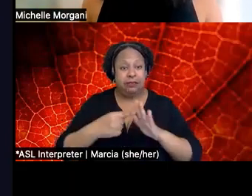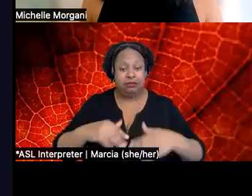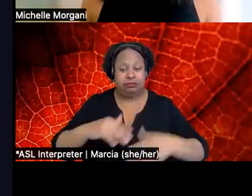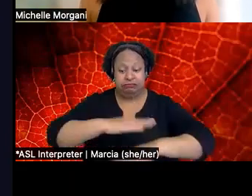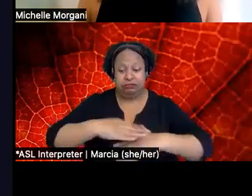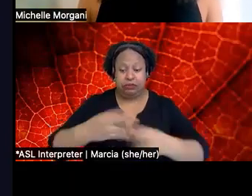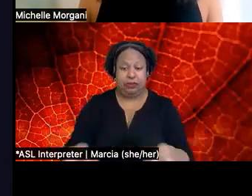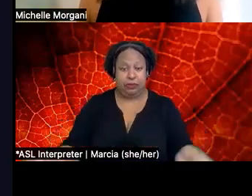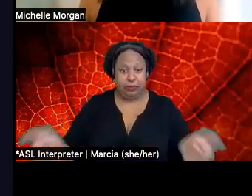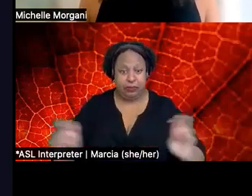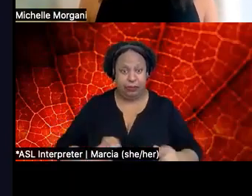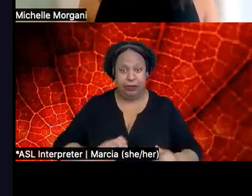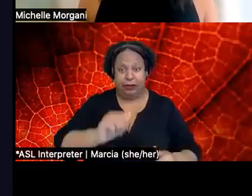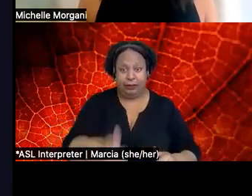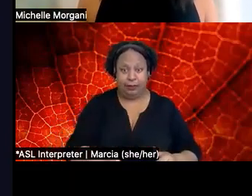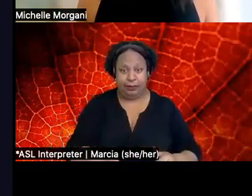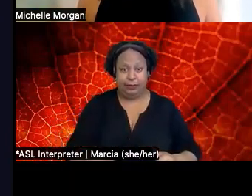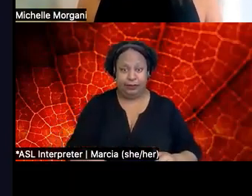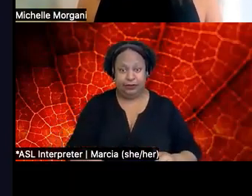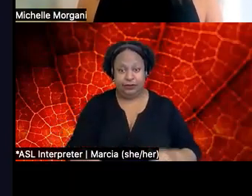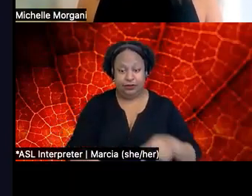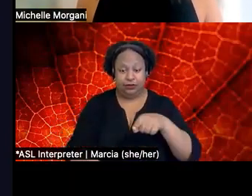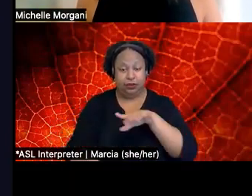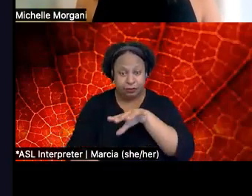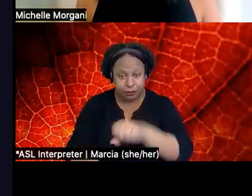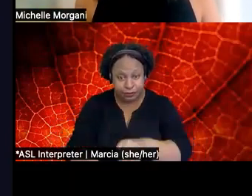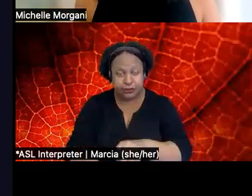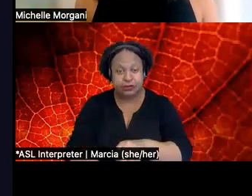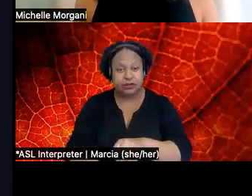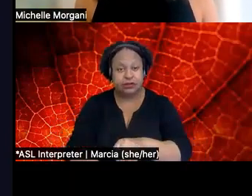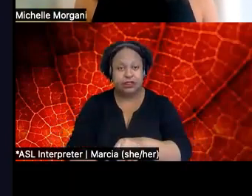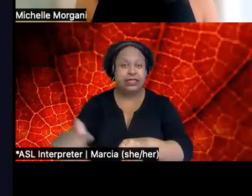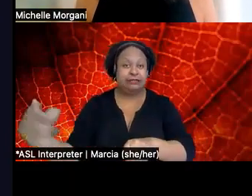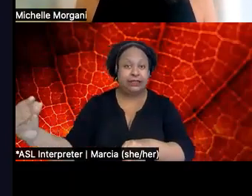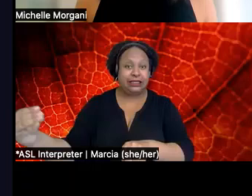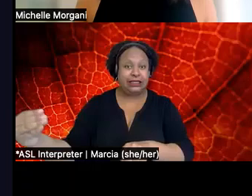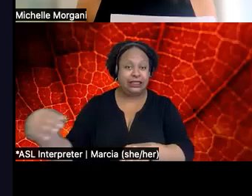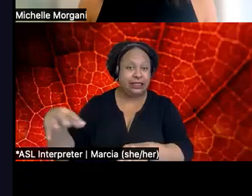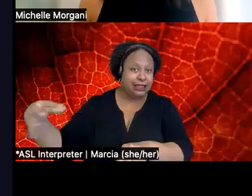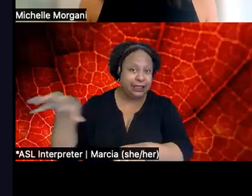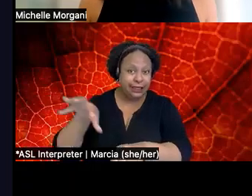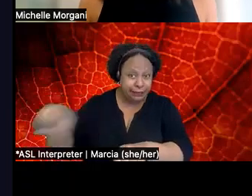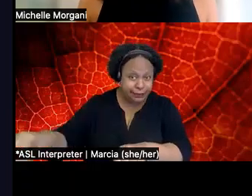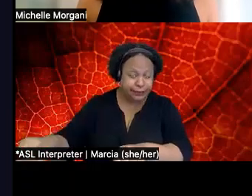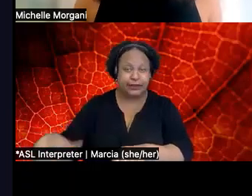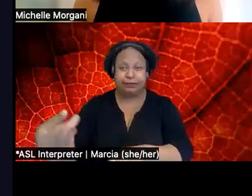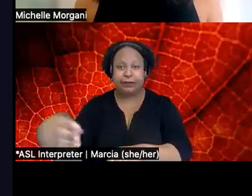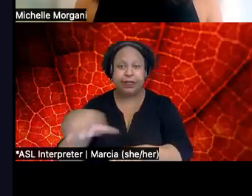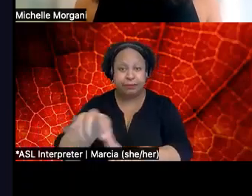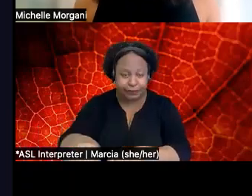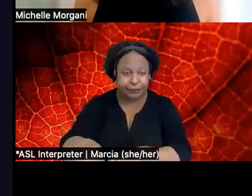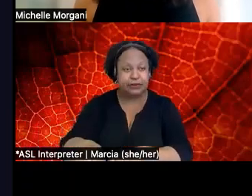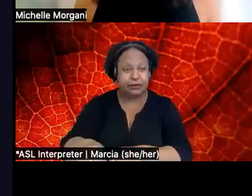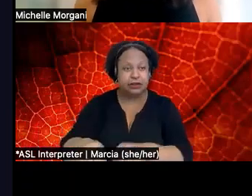Lastly, there is visual and or amplified stethoscope so what I've done is also put